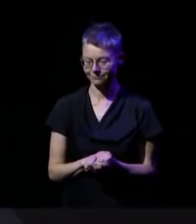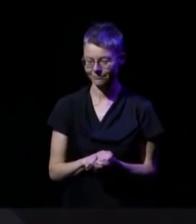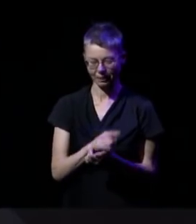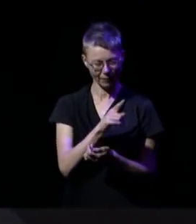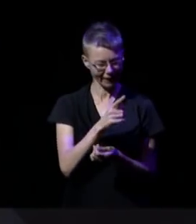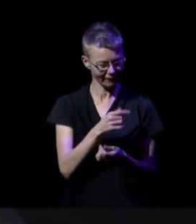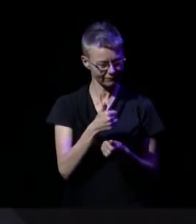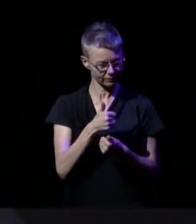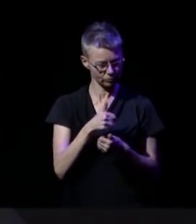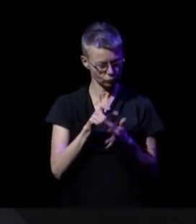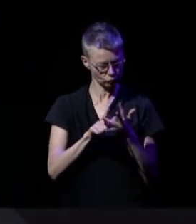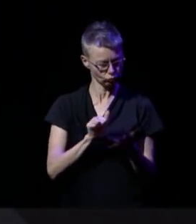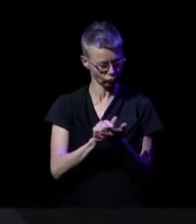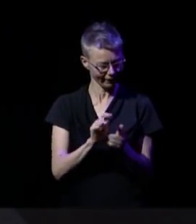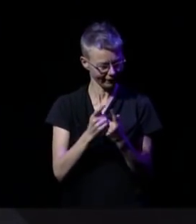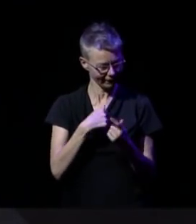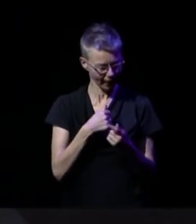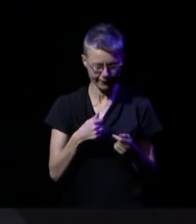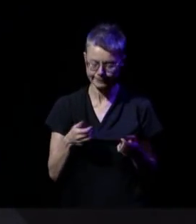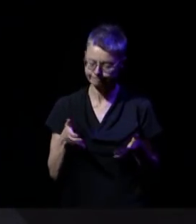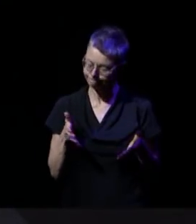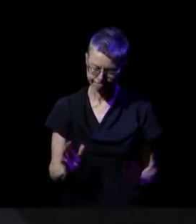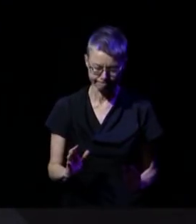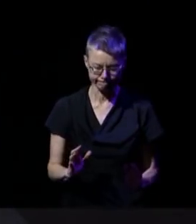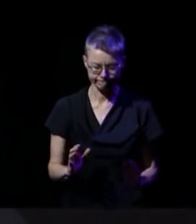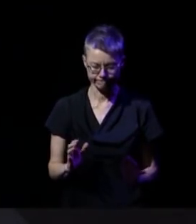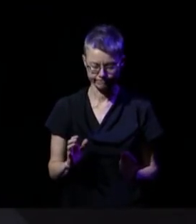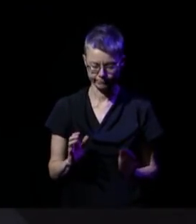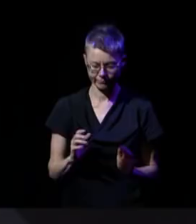a kind of audacity, a kind of, you know, the determination